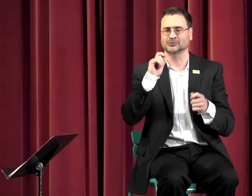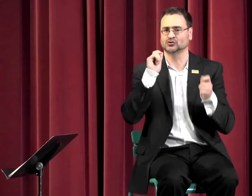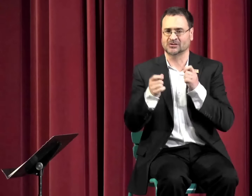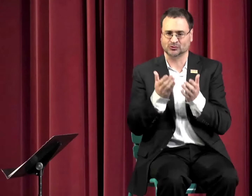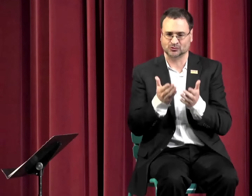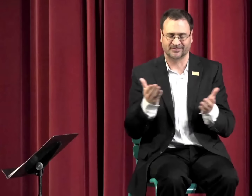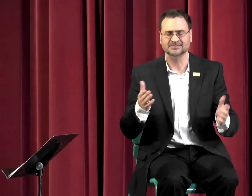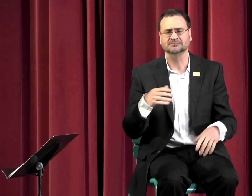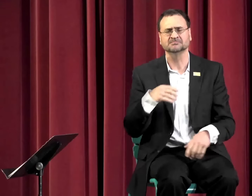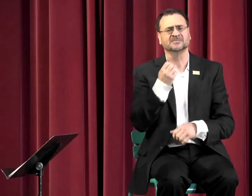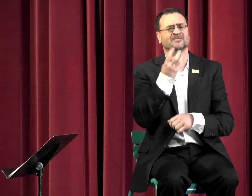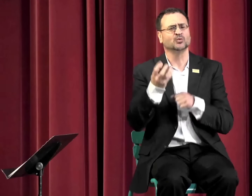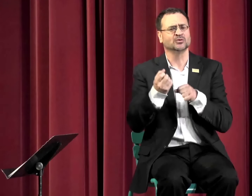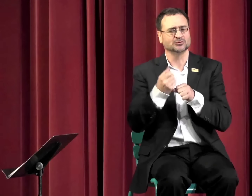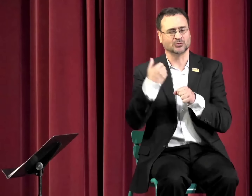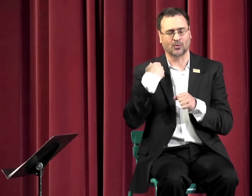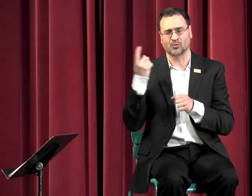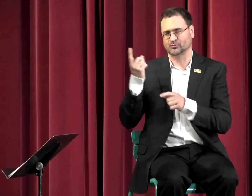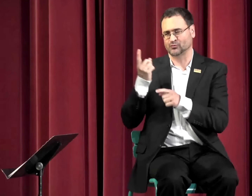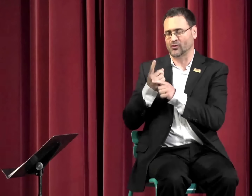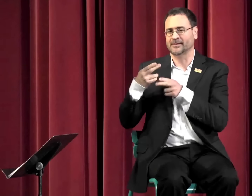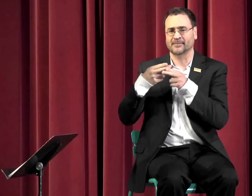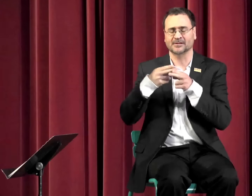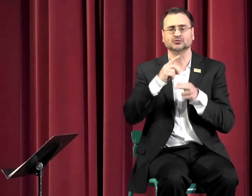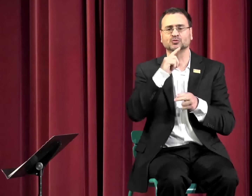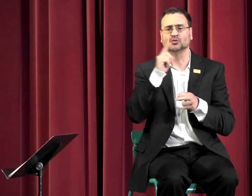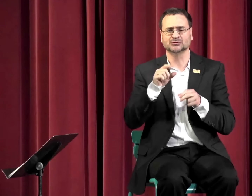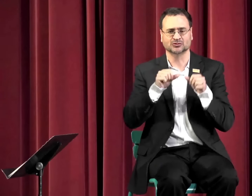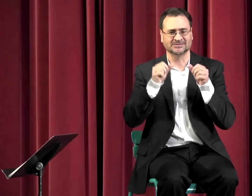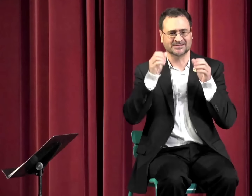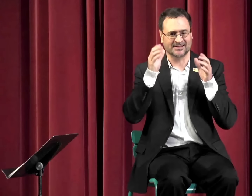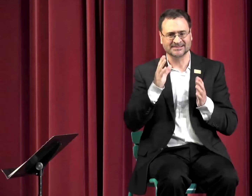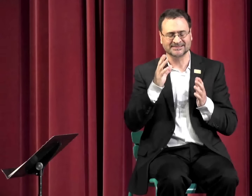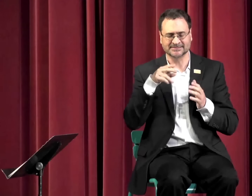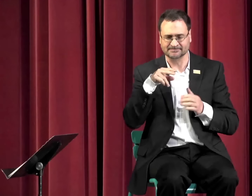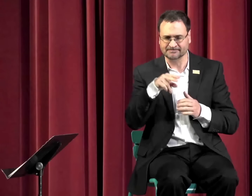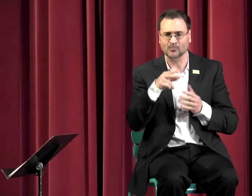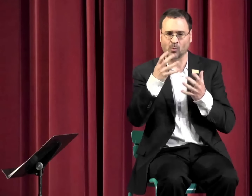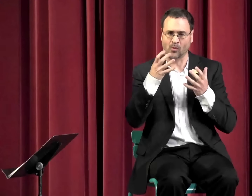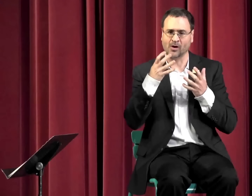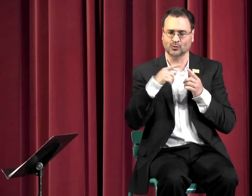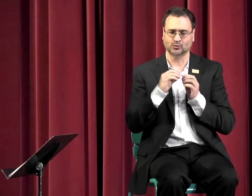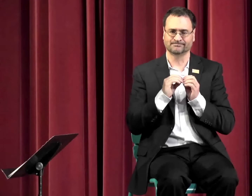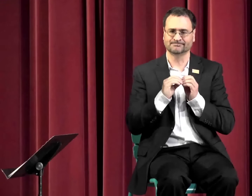and its important that you mention scientists are now working on editing